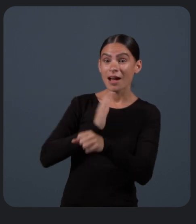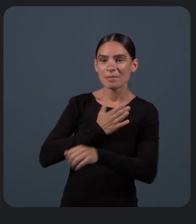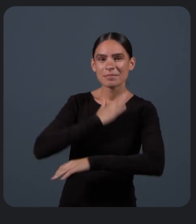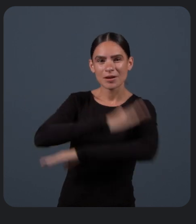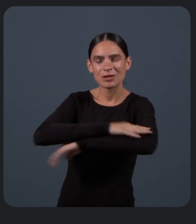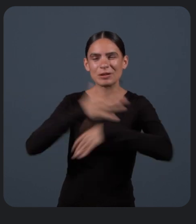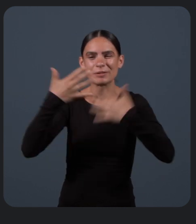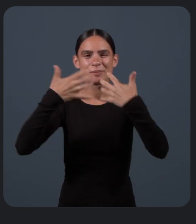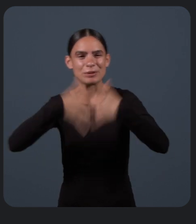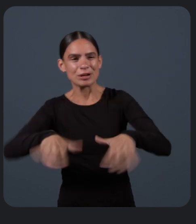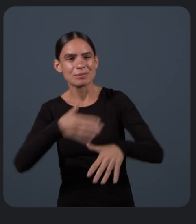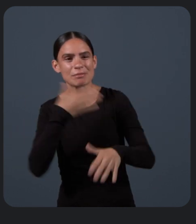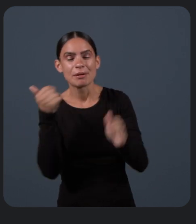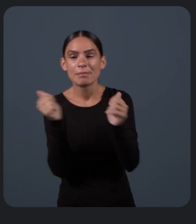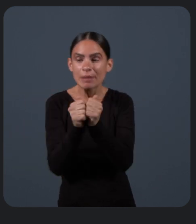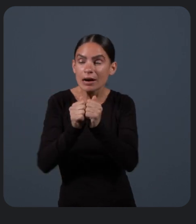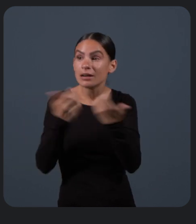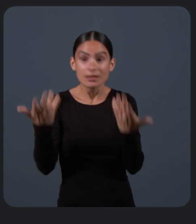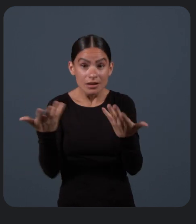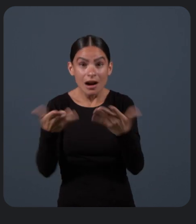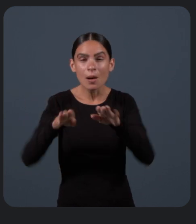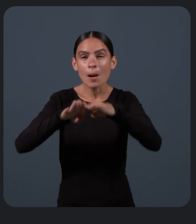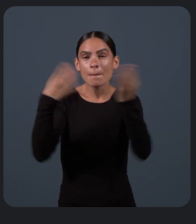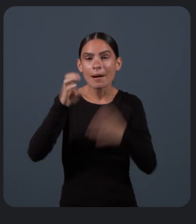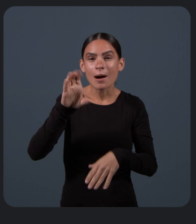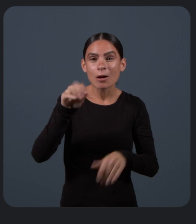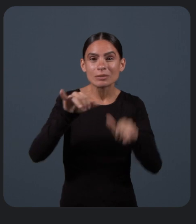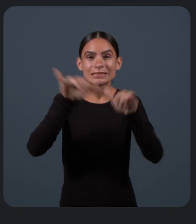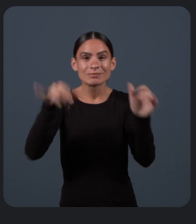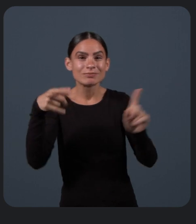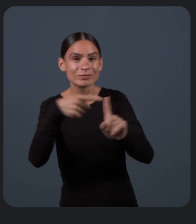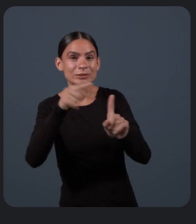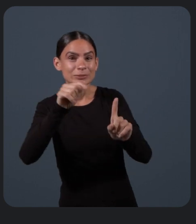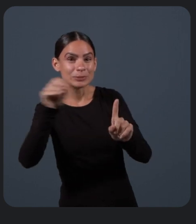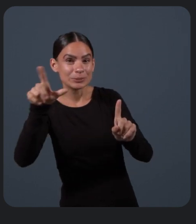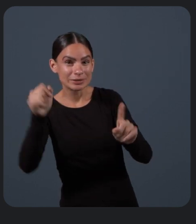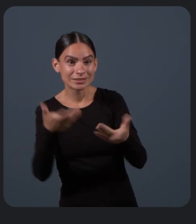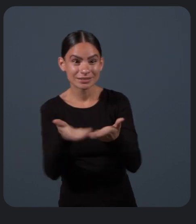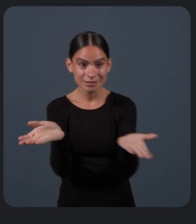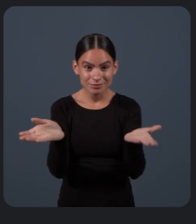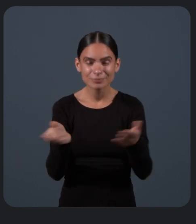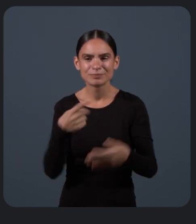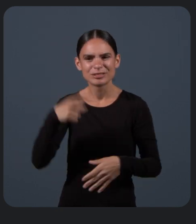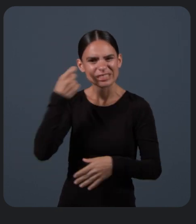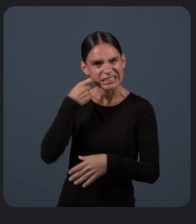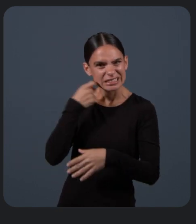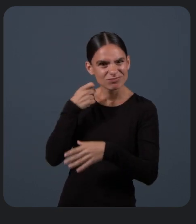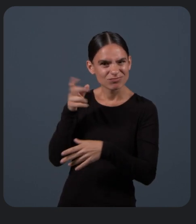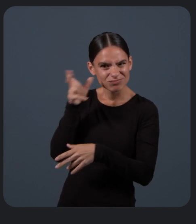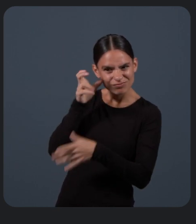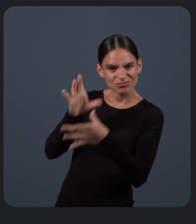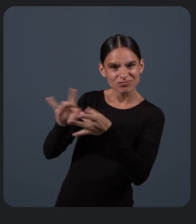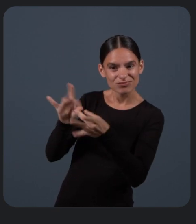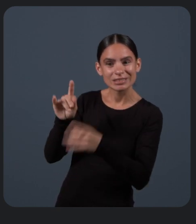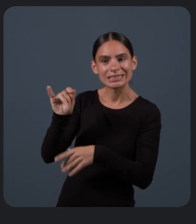together with the open ecosystem of tools. Now you've just heard from Tim about Crashlytics support